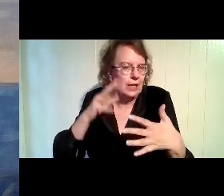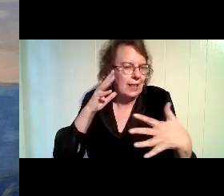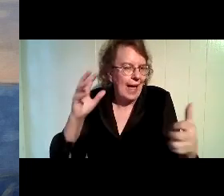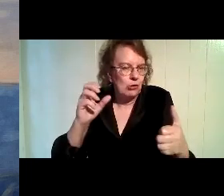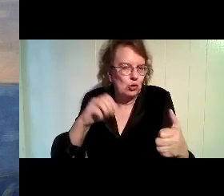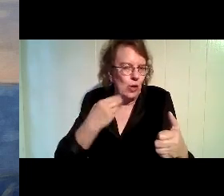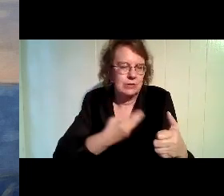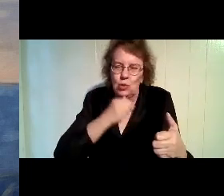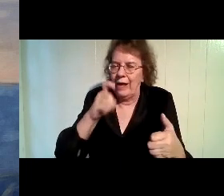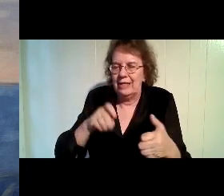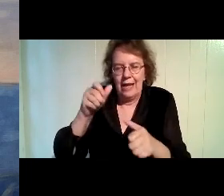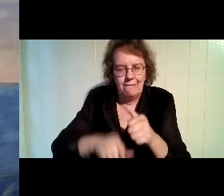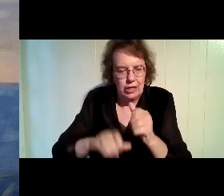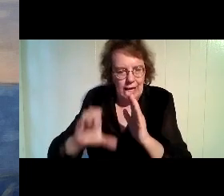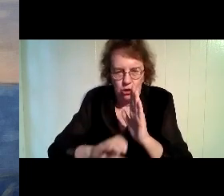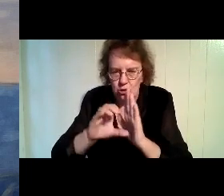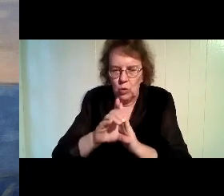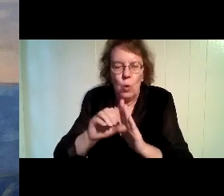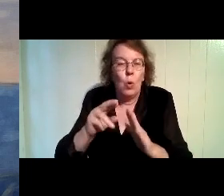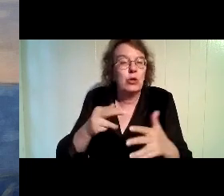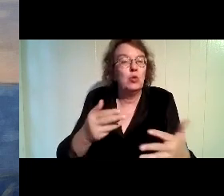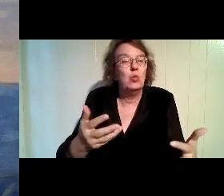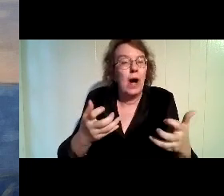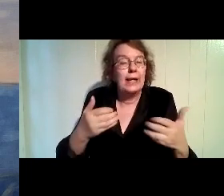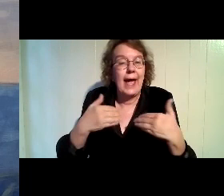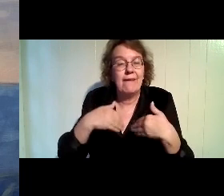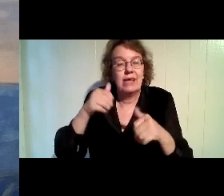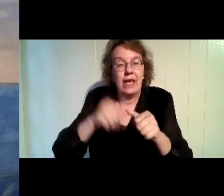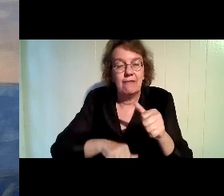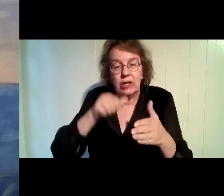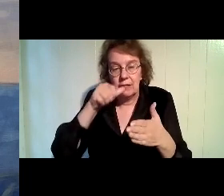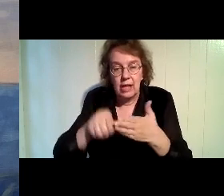character necessarily. Or if we wanted to have every letter read as we type, we do have that.